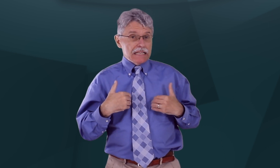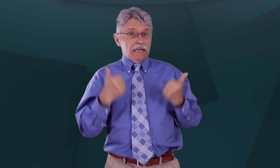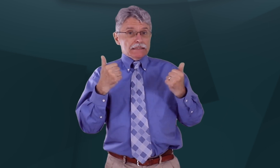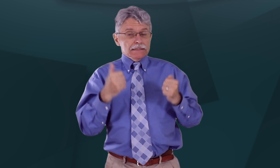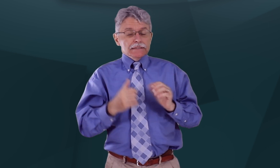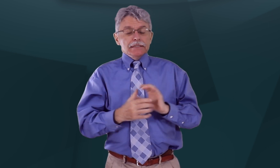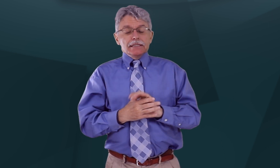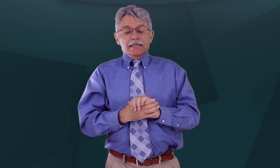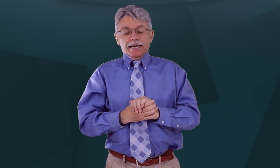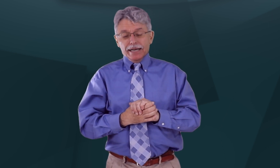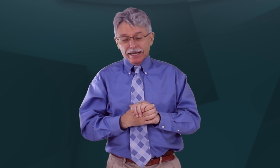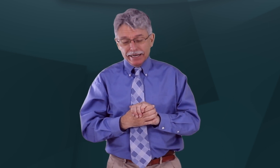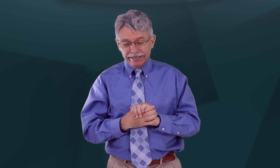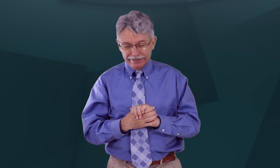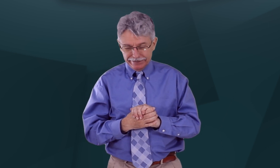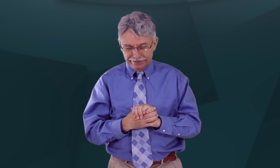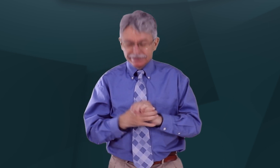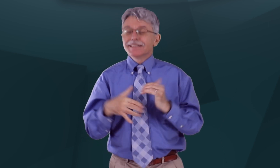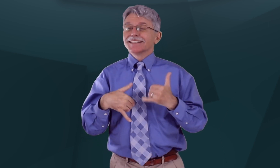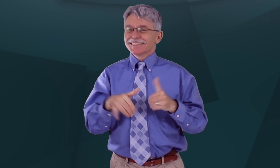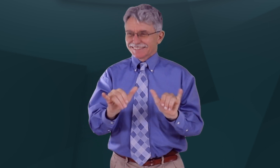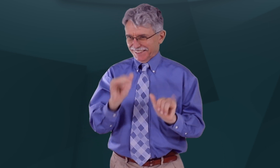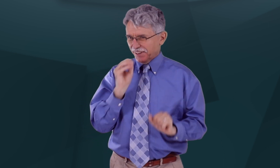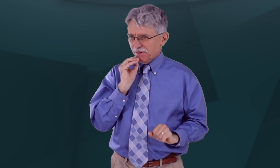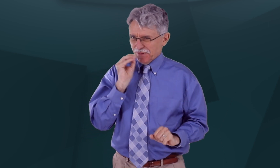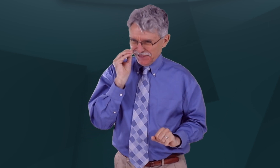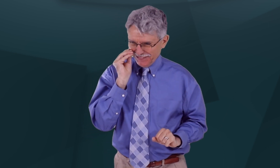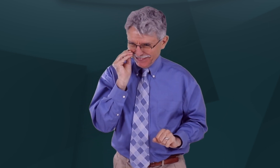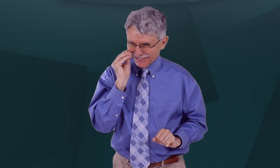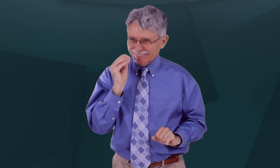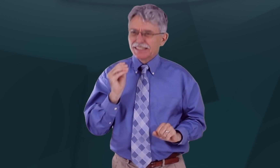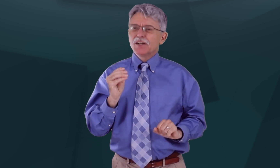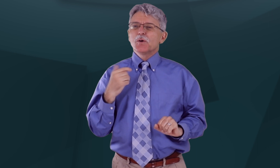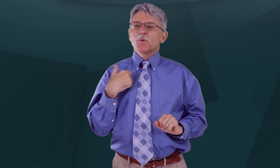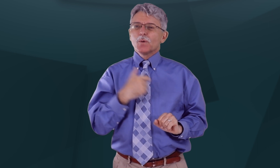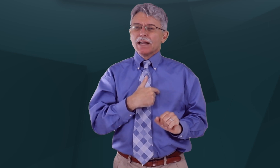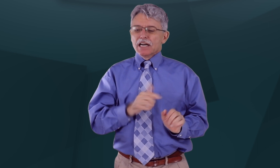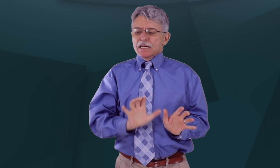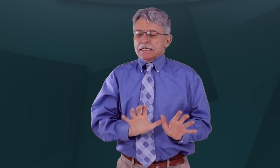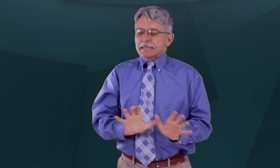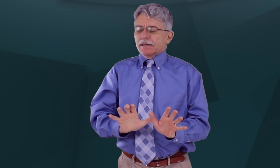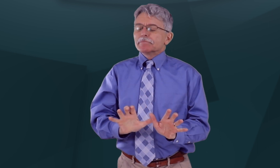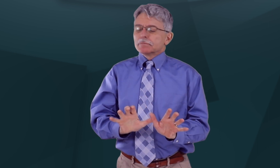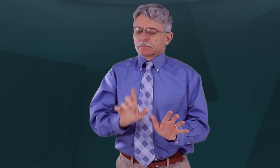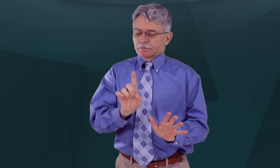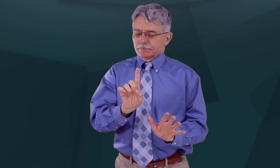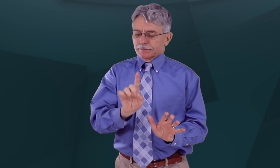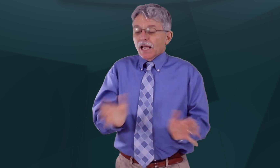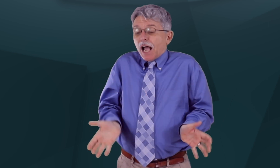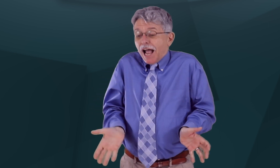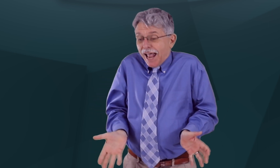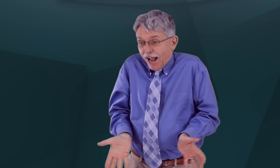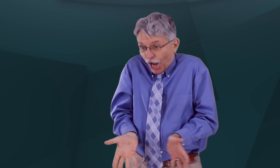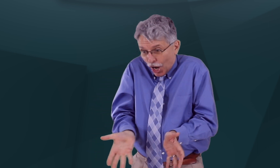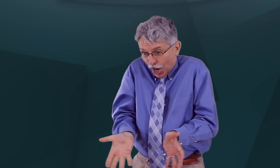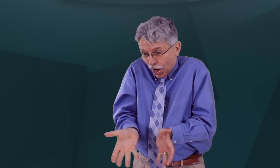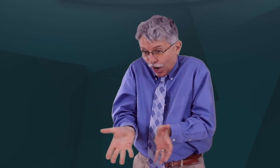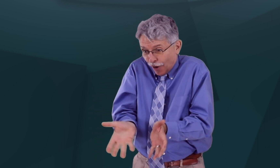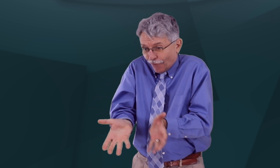Our youngest, well, he's still at home. We're -- not going to say "pushing."